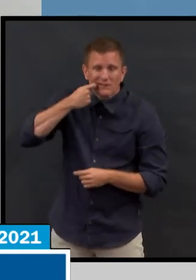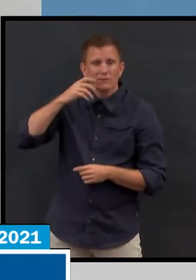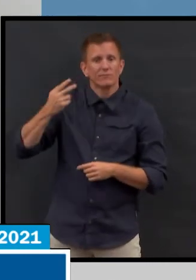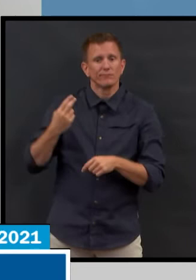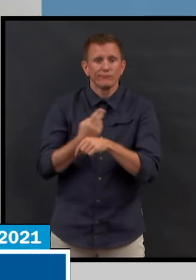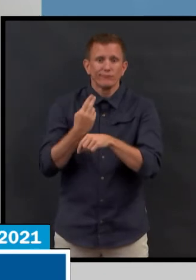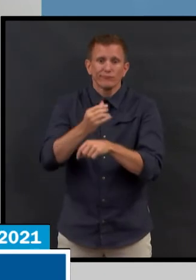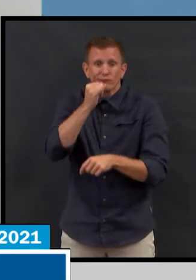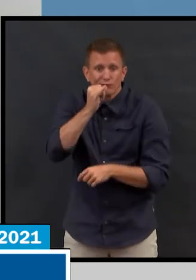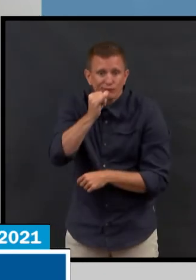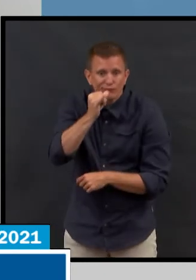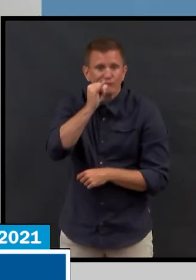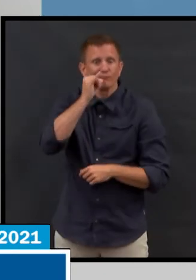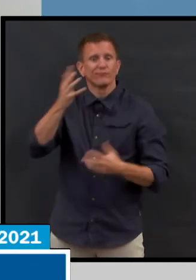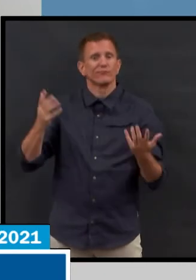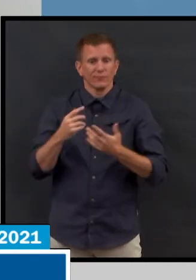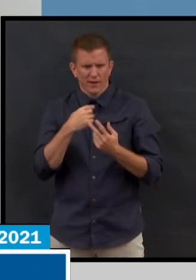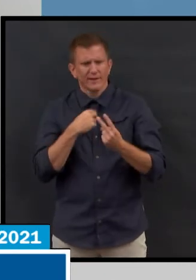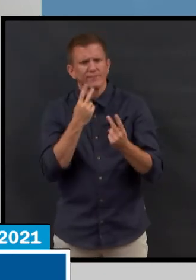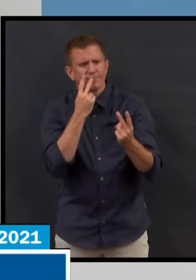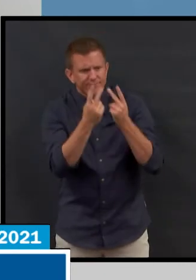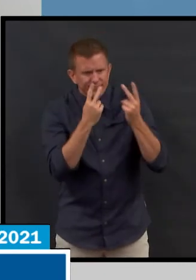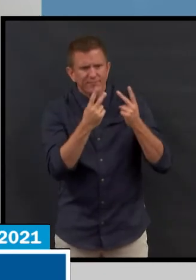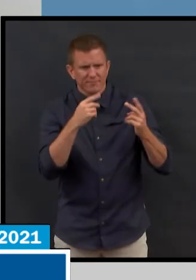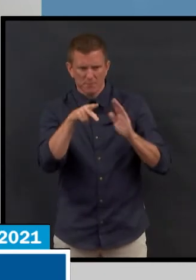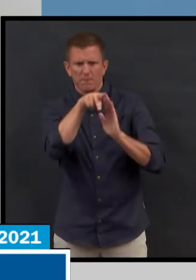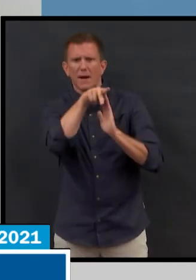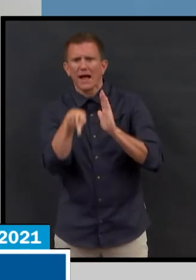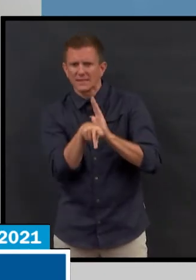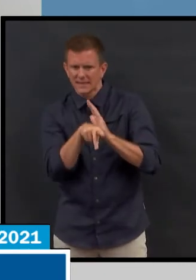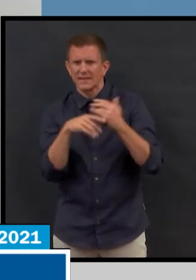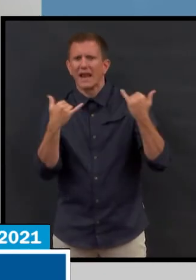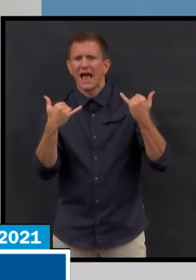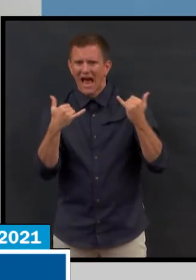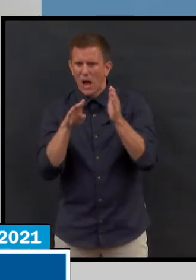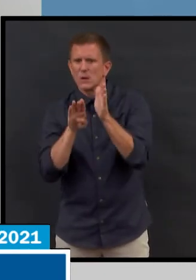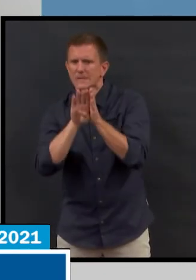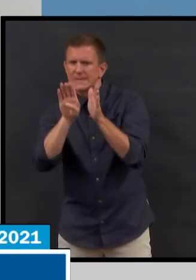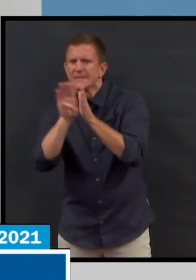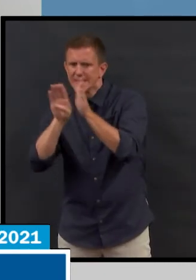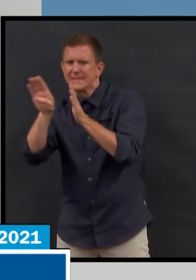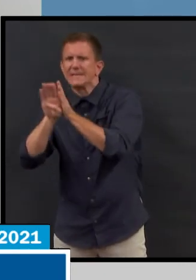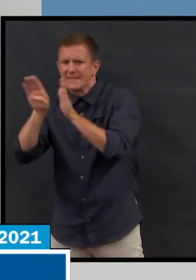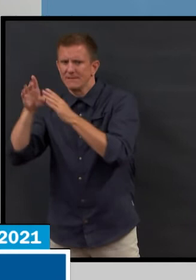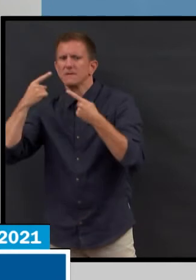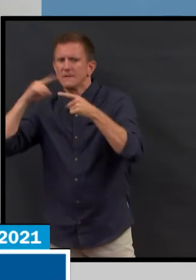one of those uh was recently in the news and that was the denver social impact bond and